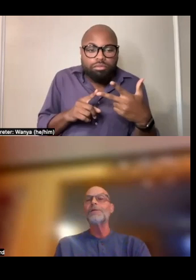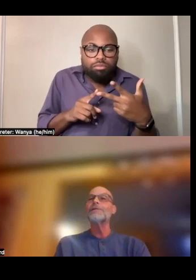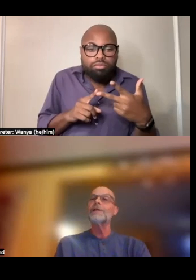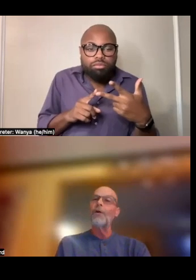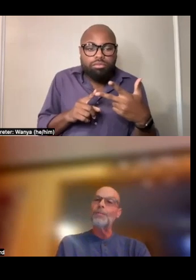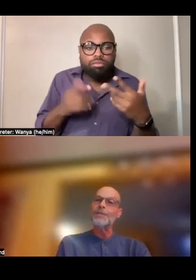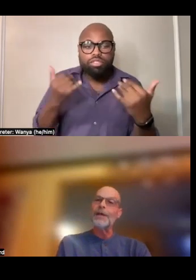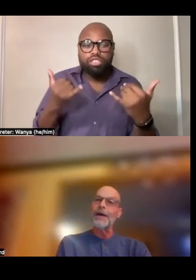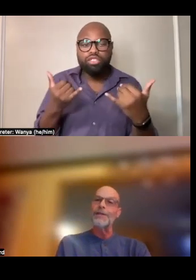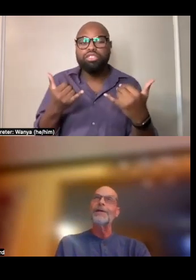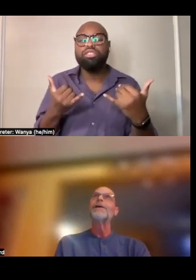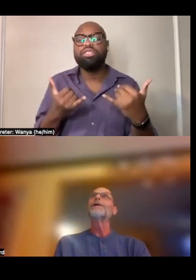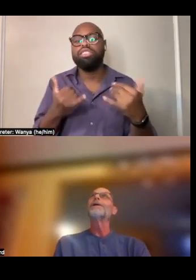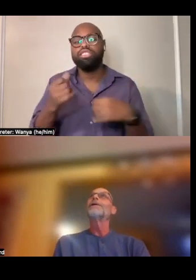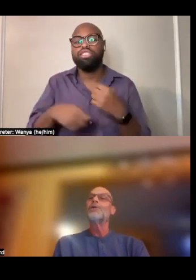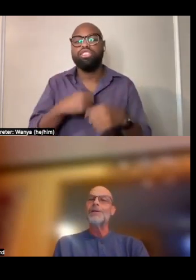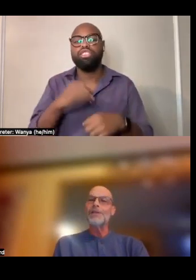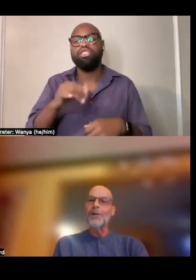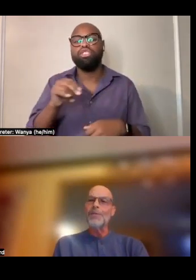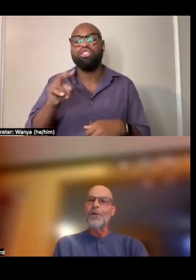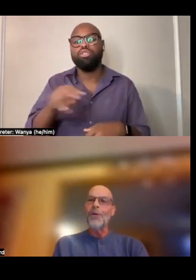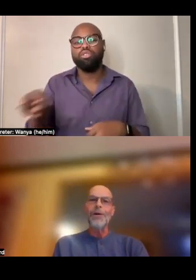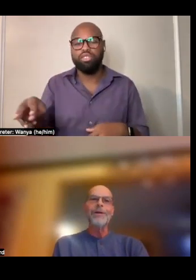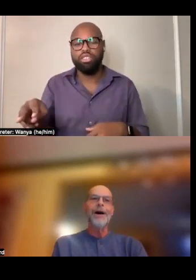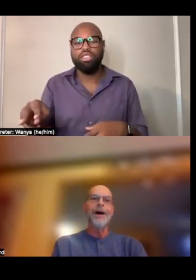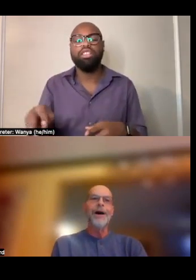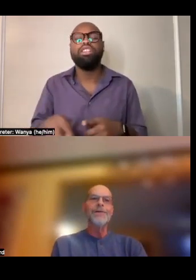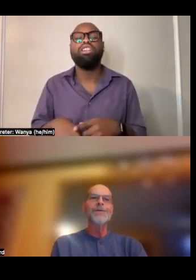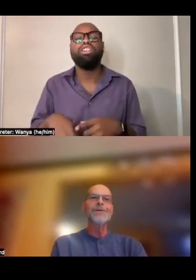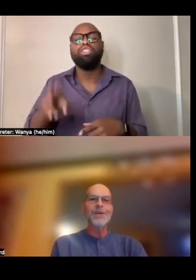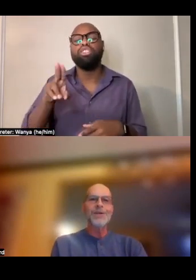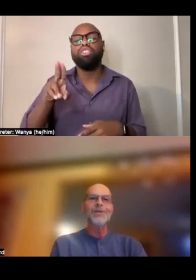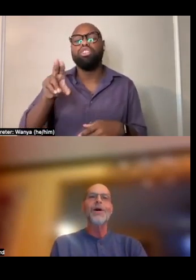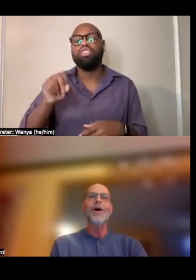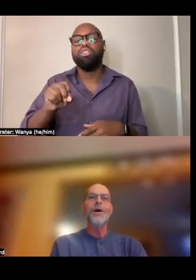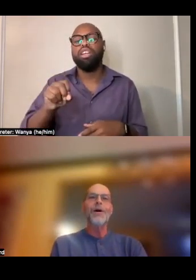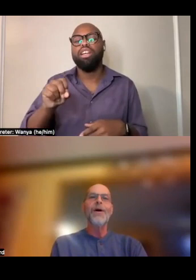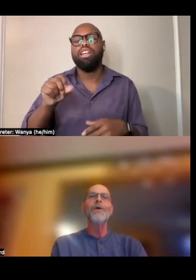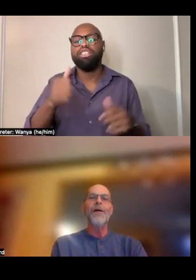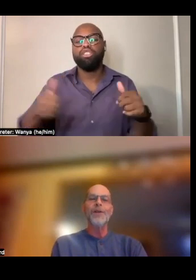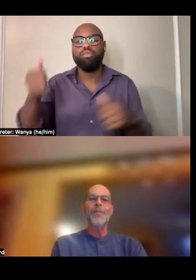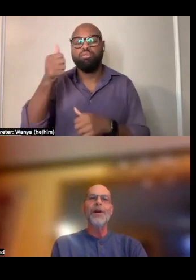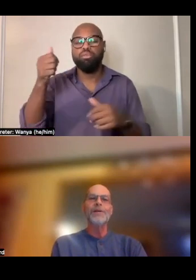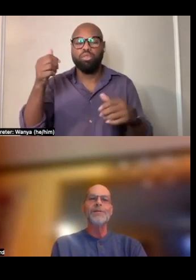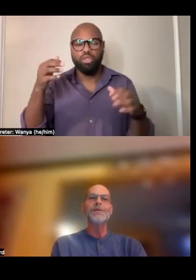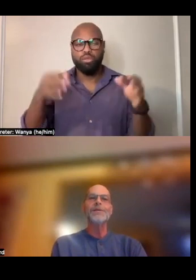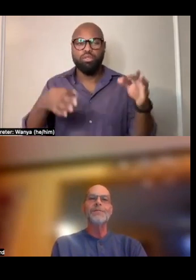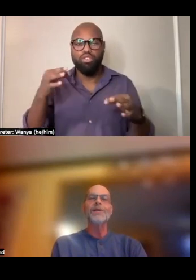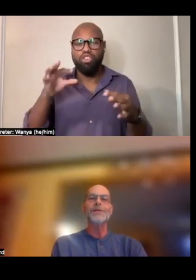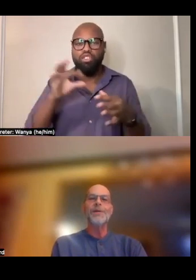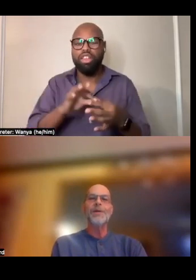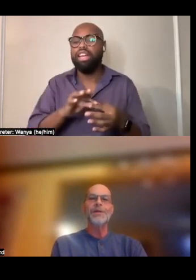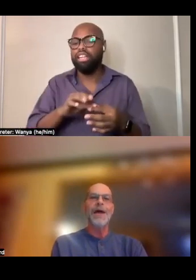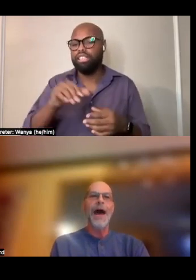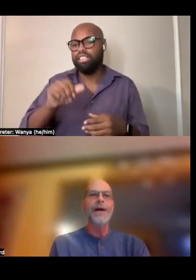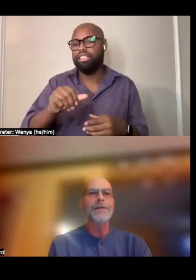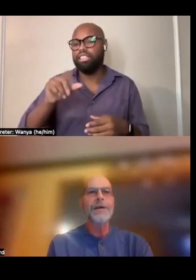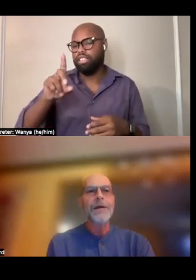which is the Olmstead US Supreme Court decision around the Americans with Disabilities Act.